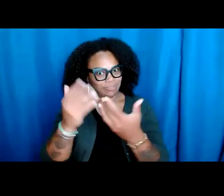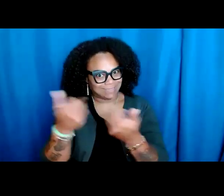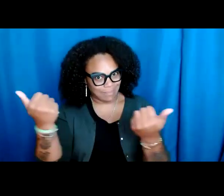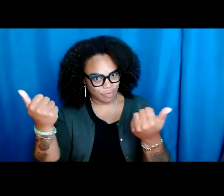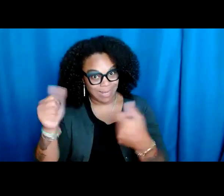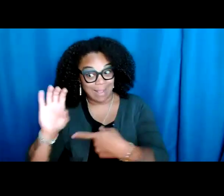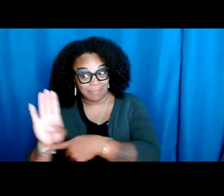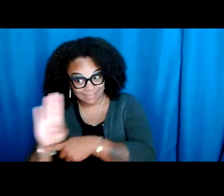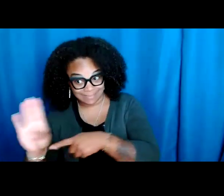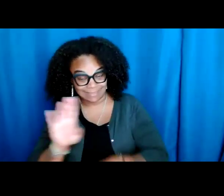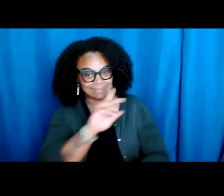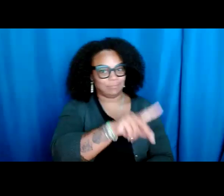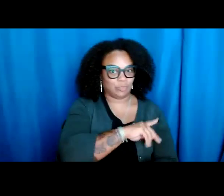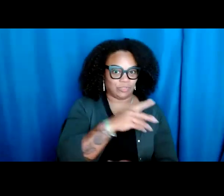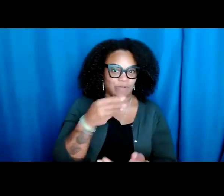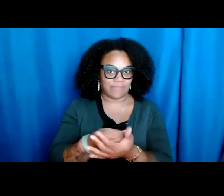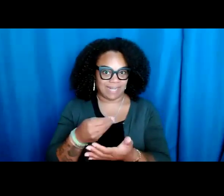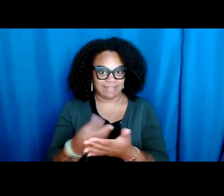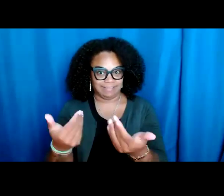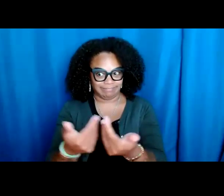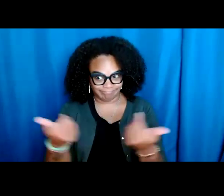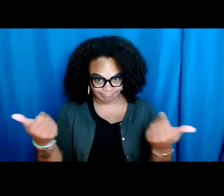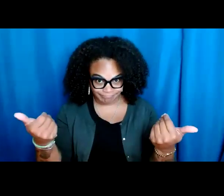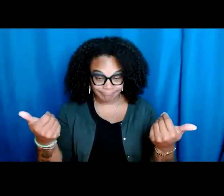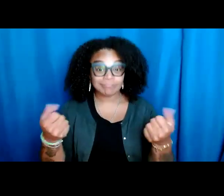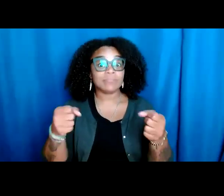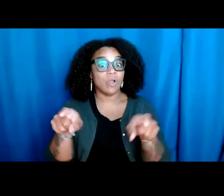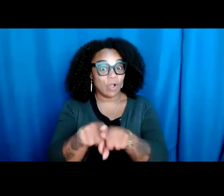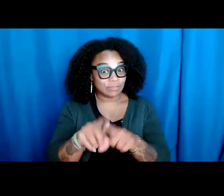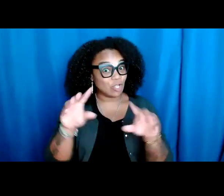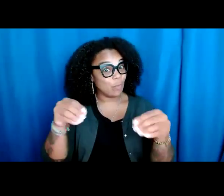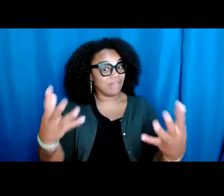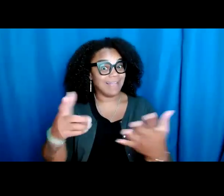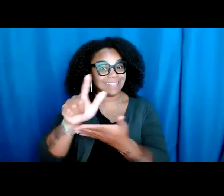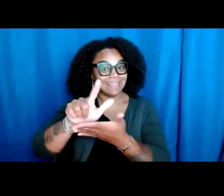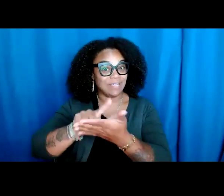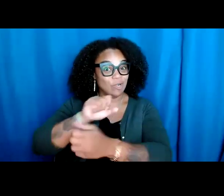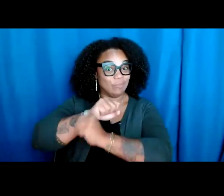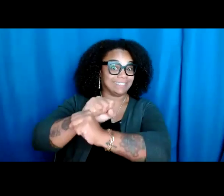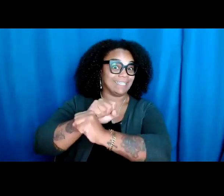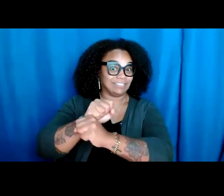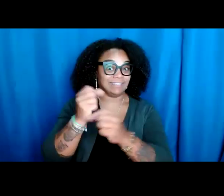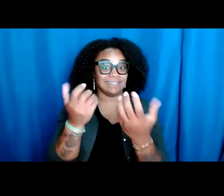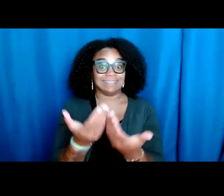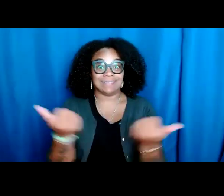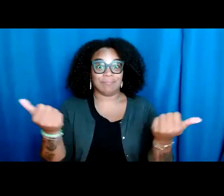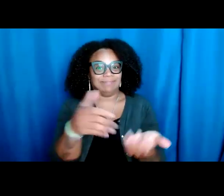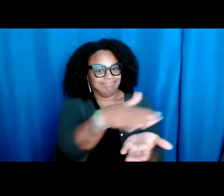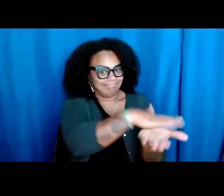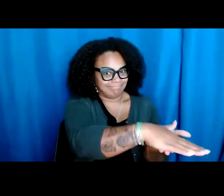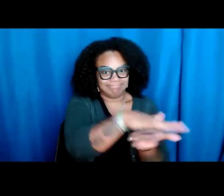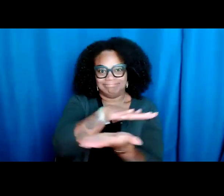and personal finances, and it gives him legal protection and clean records.